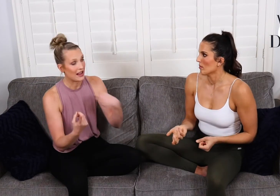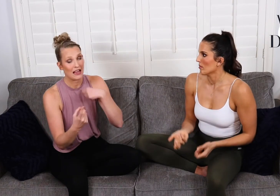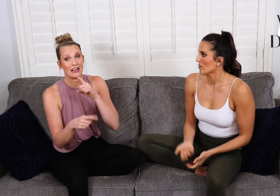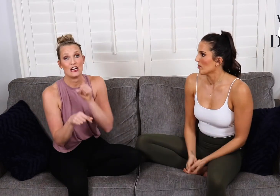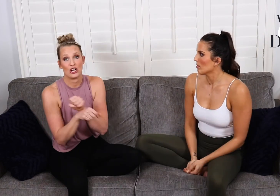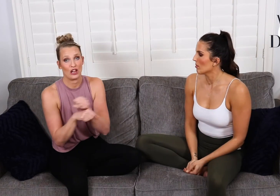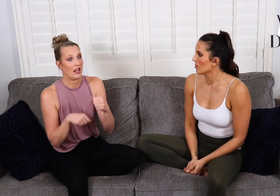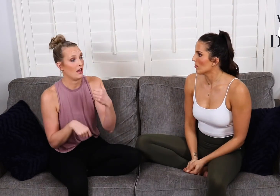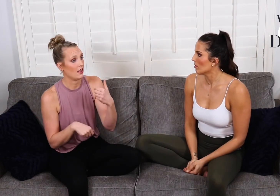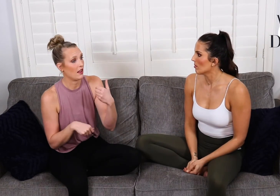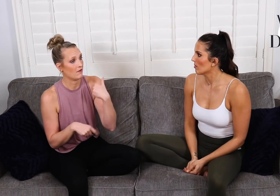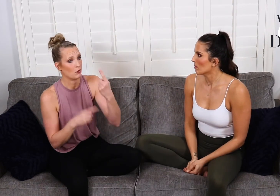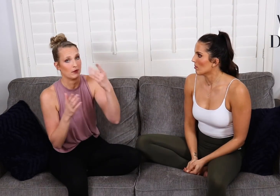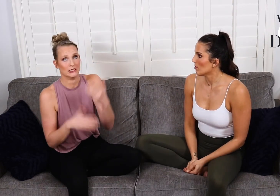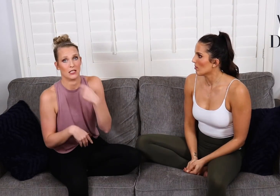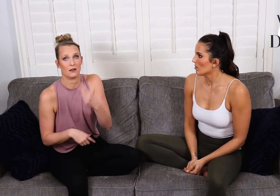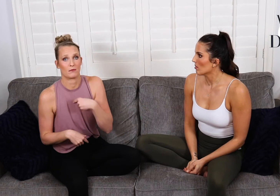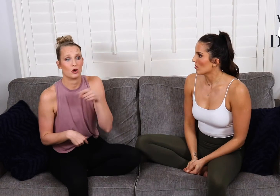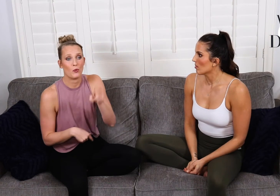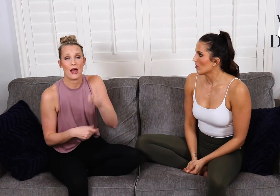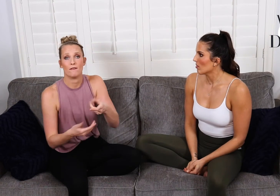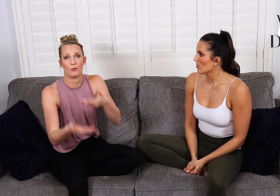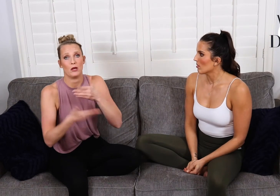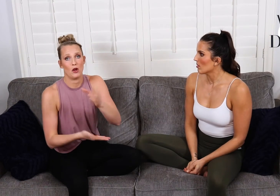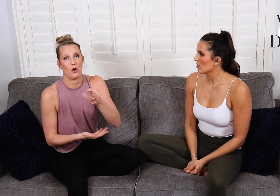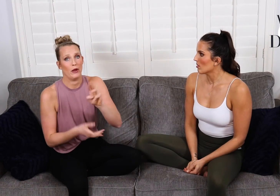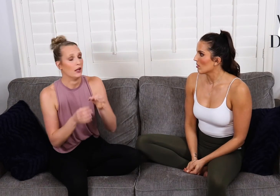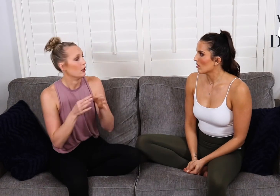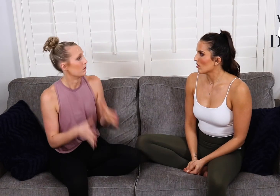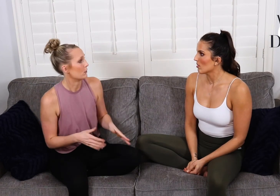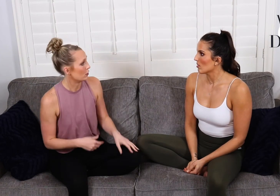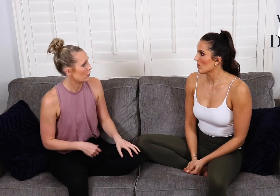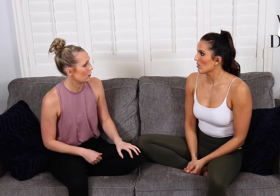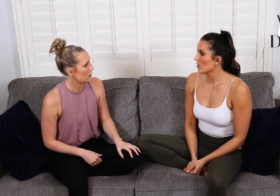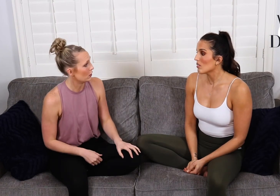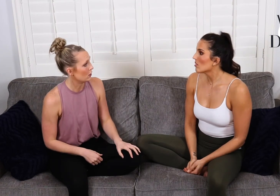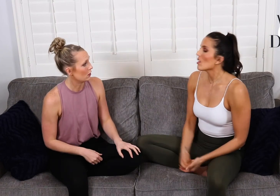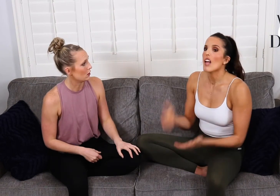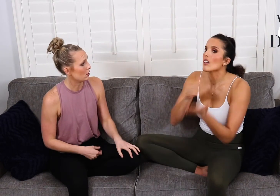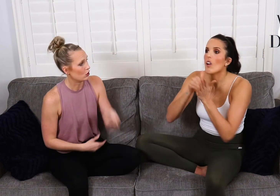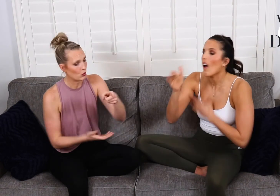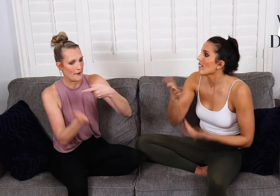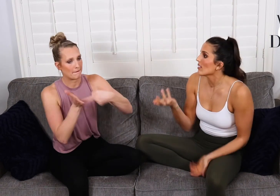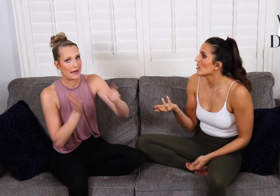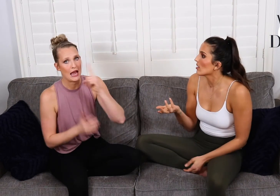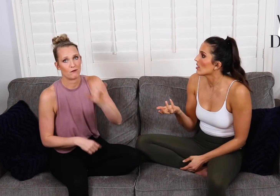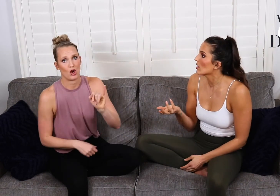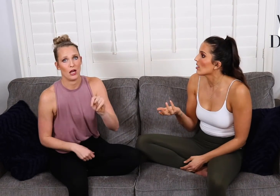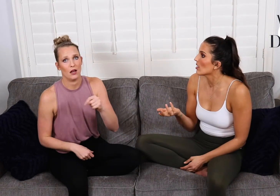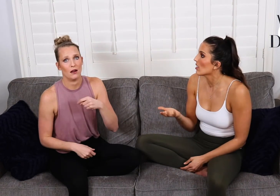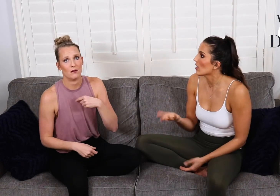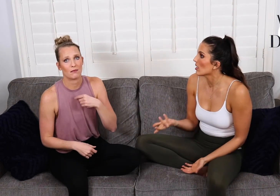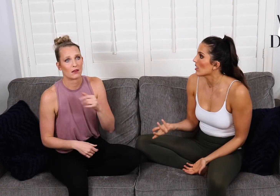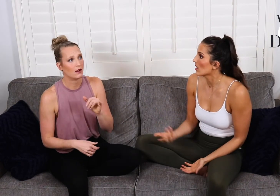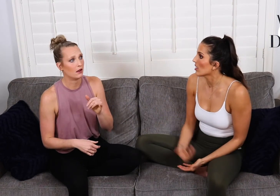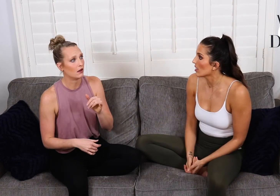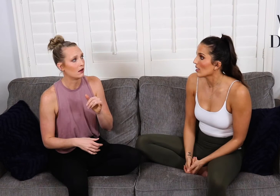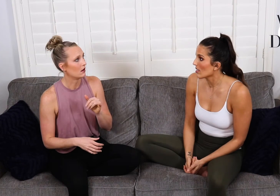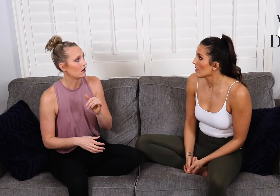I literally had one individual tell me that I had to bring my own interpreter. That's an often thing! - And I had to pay for it and